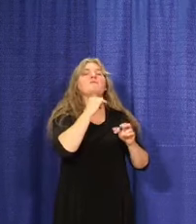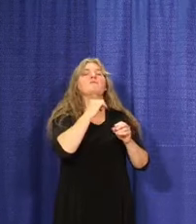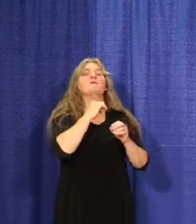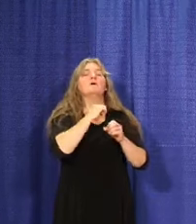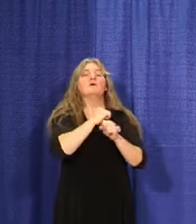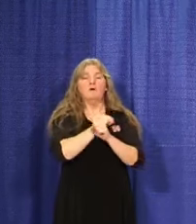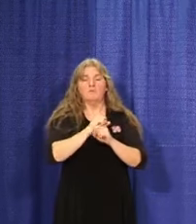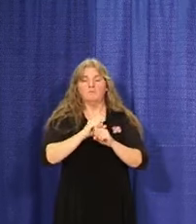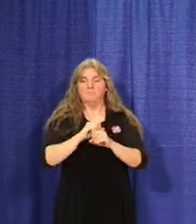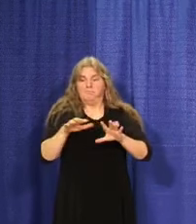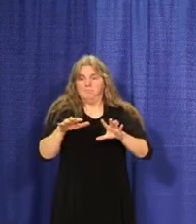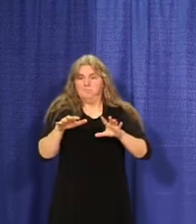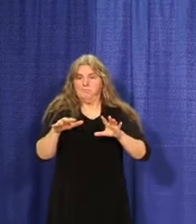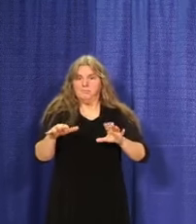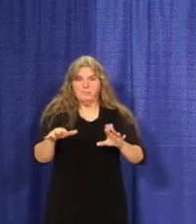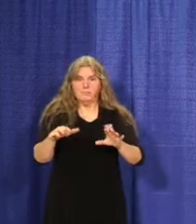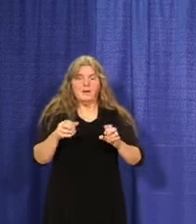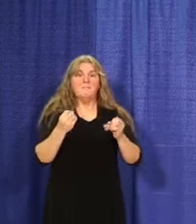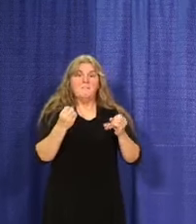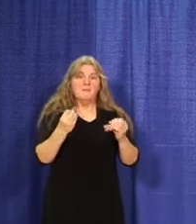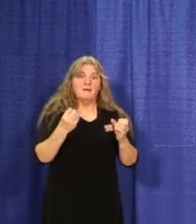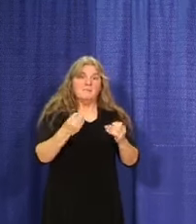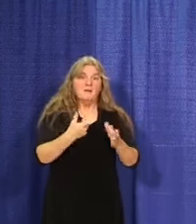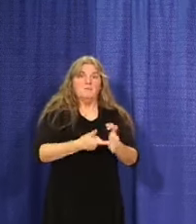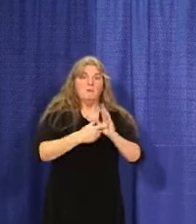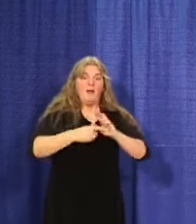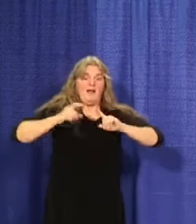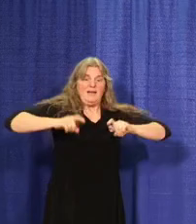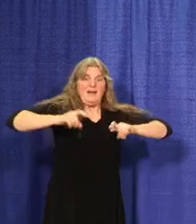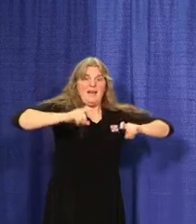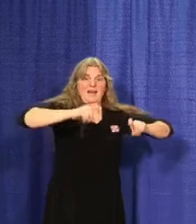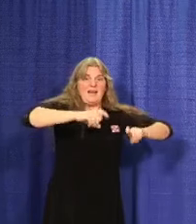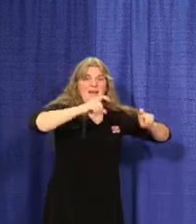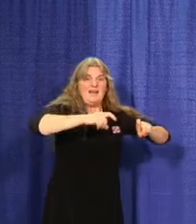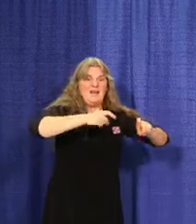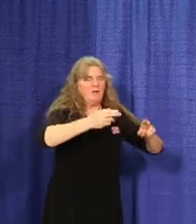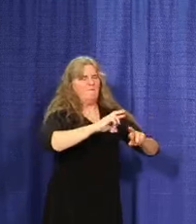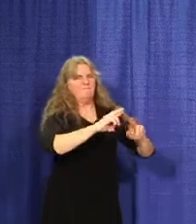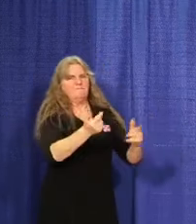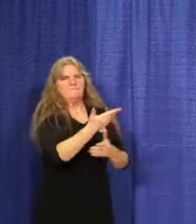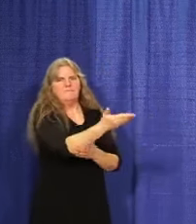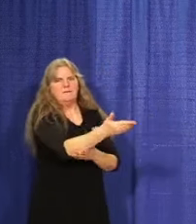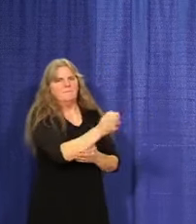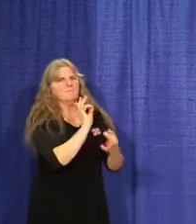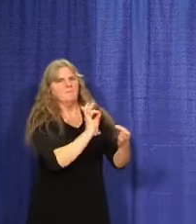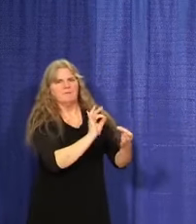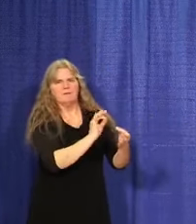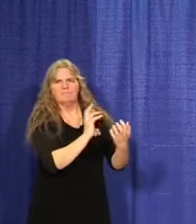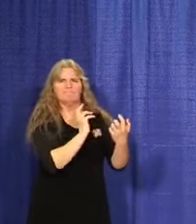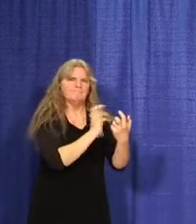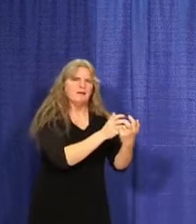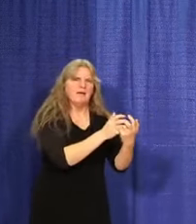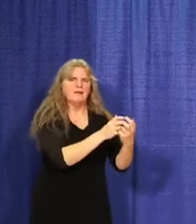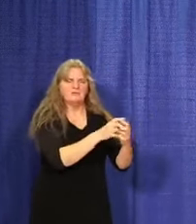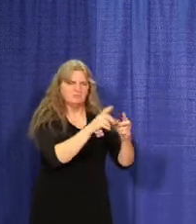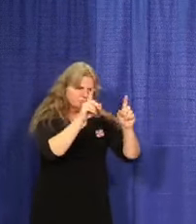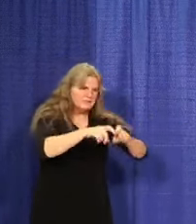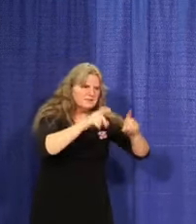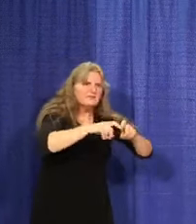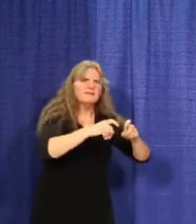If we needed to test lots of -- lots of people in a short time, and really be able to turn around those test results so